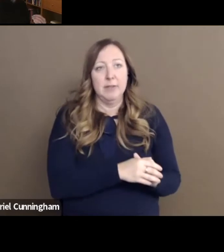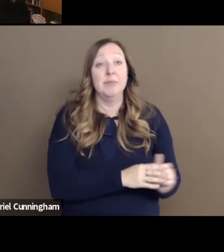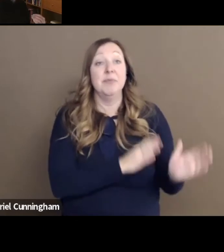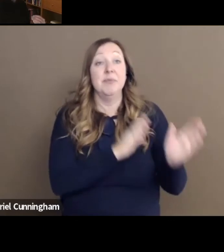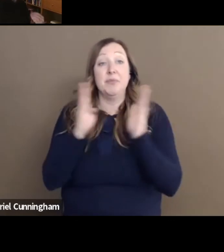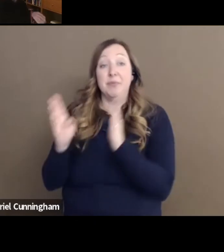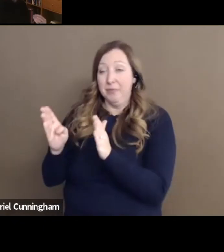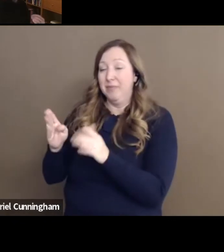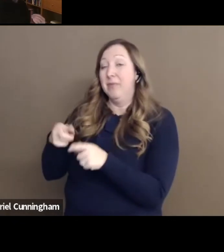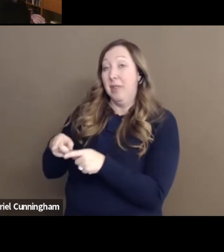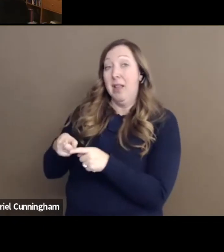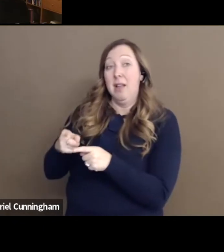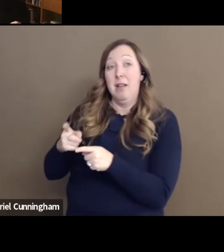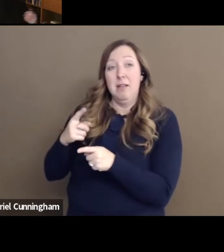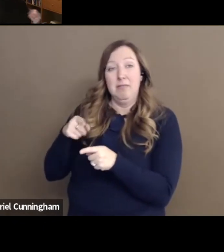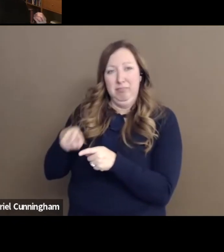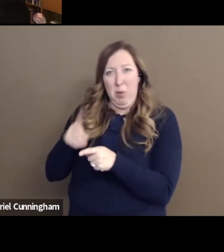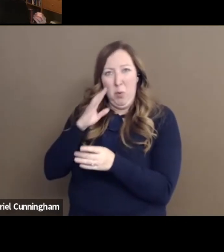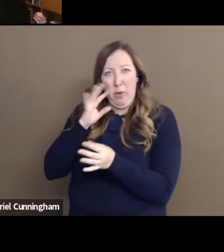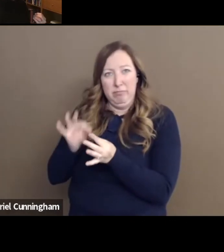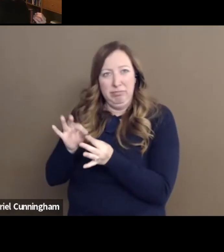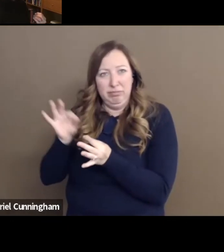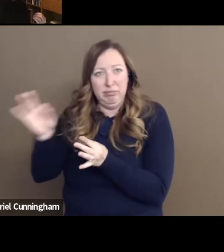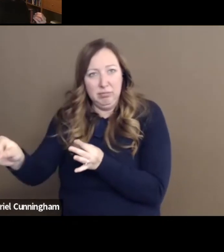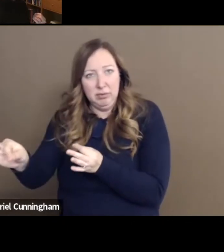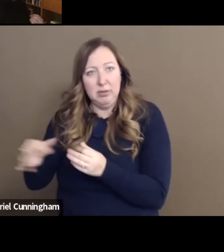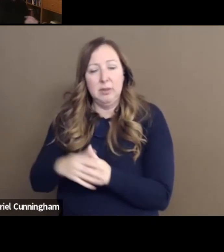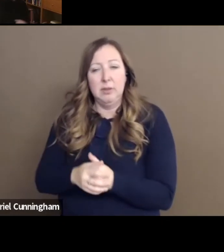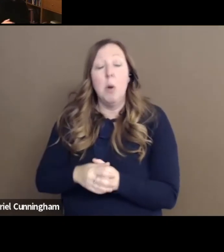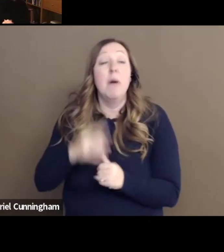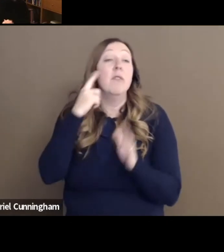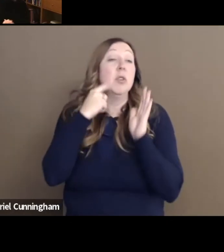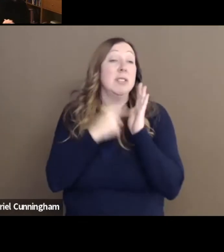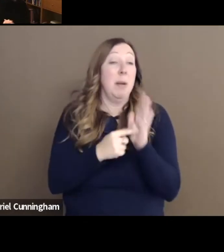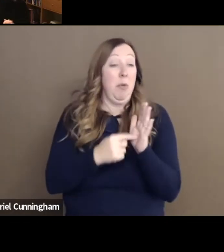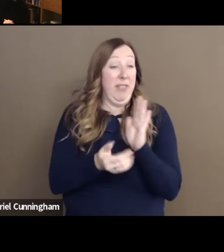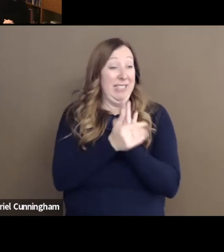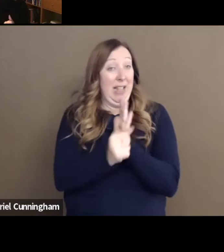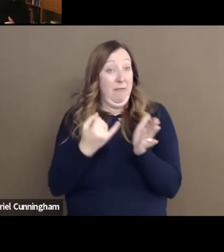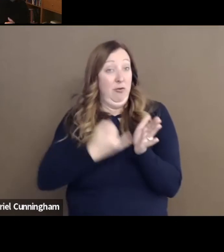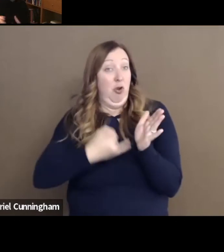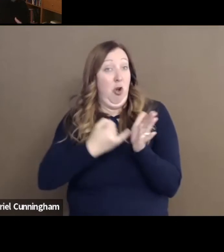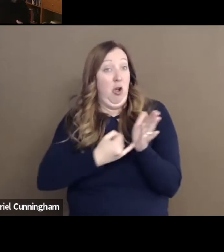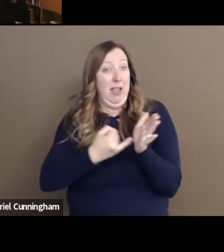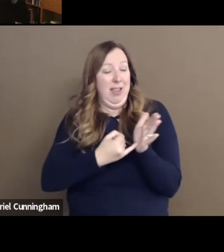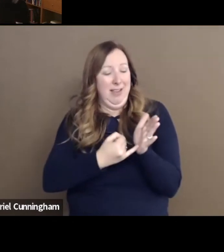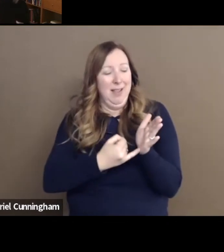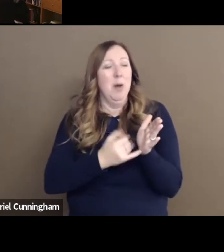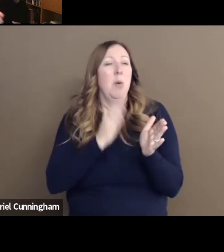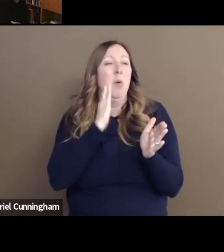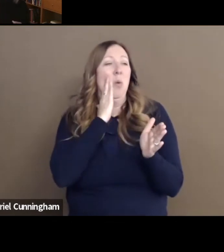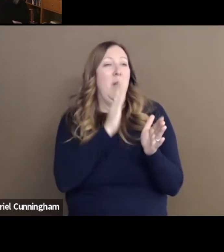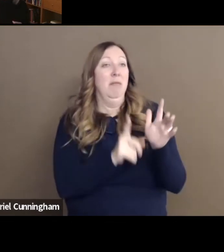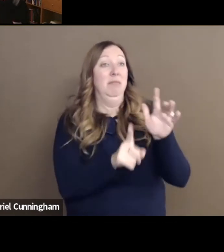so things like drawing actually have a very long trajectory